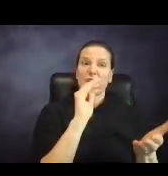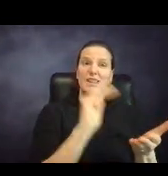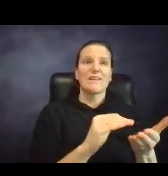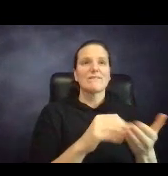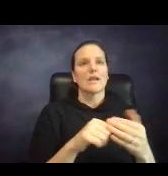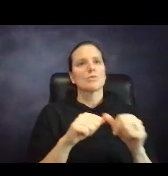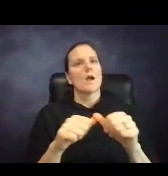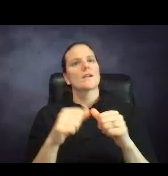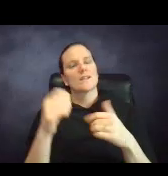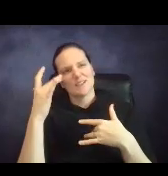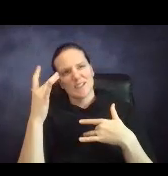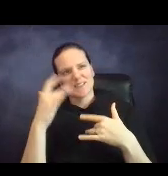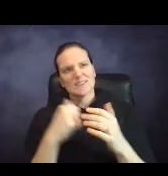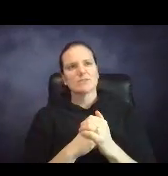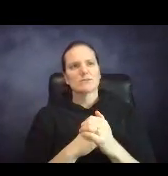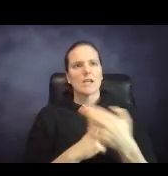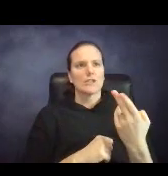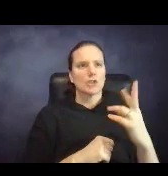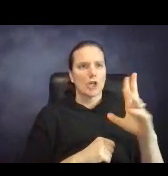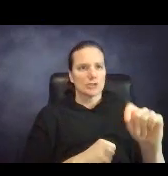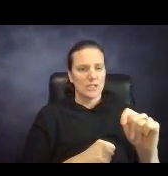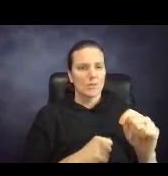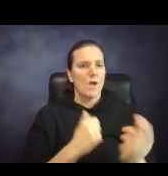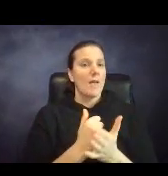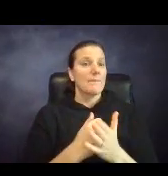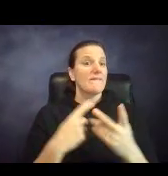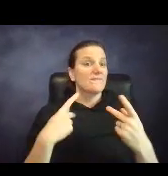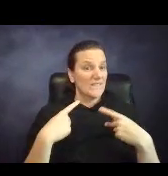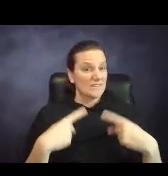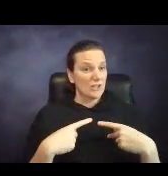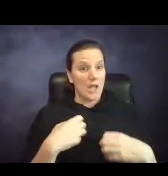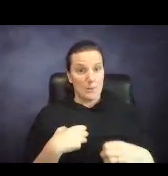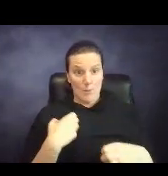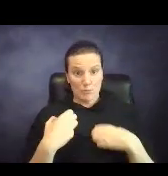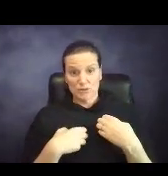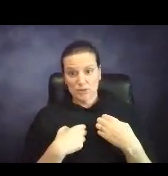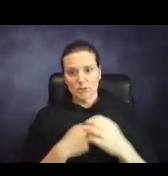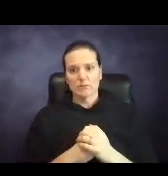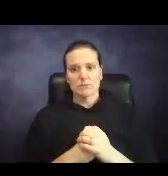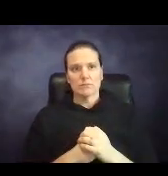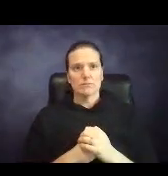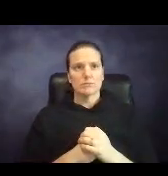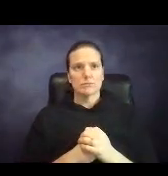and satisfaction physically and emotionally. So we are calling it first line therapy for, for women's health.